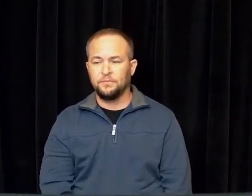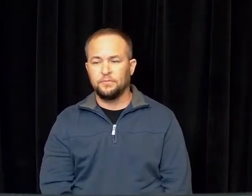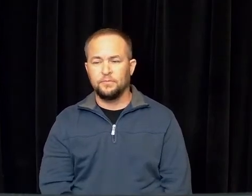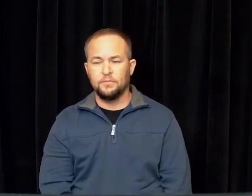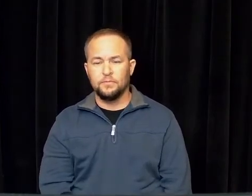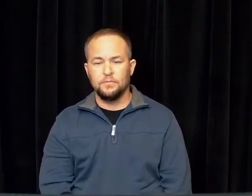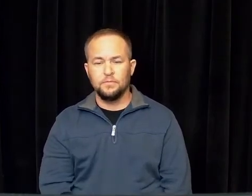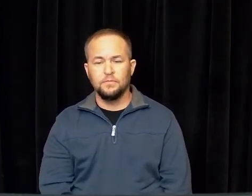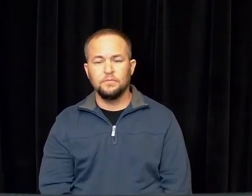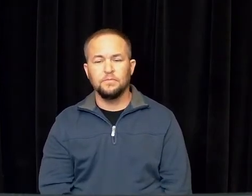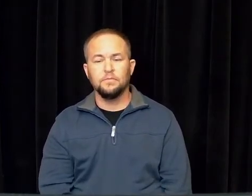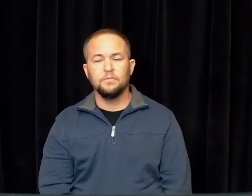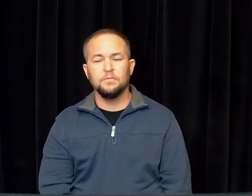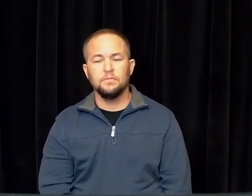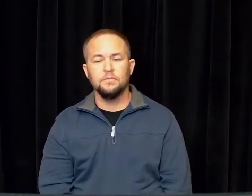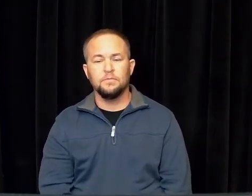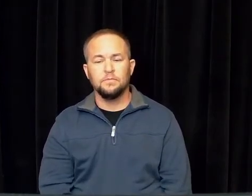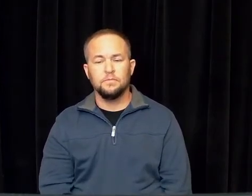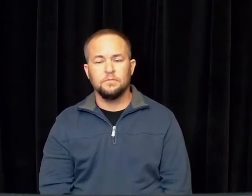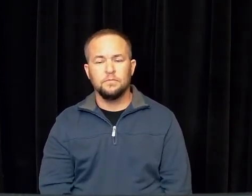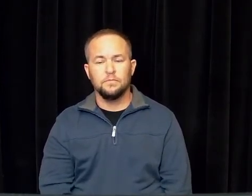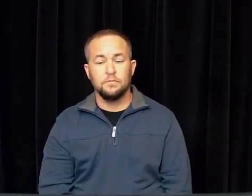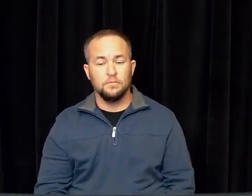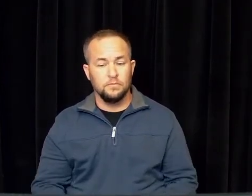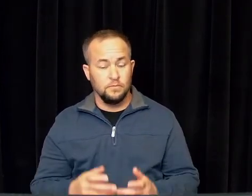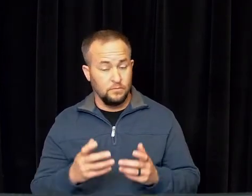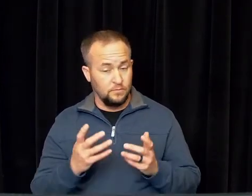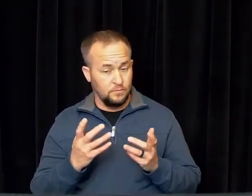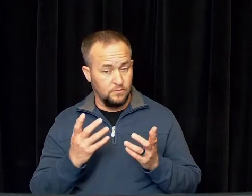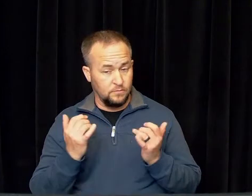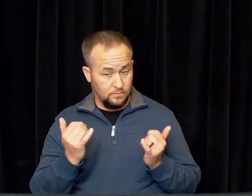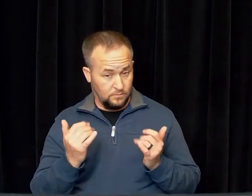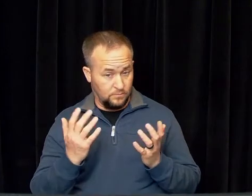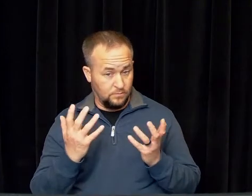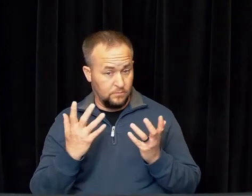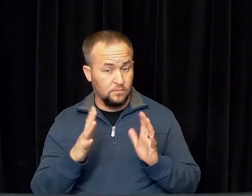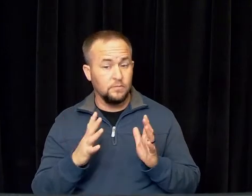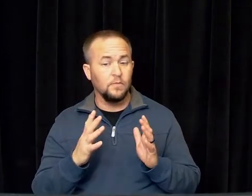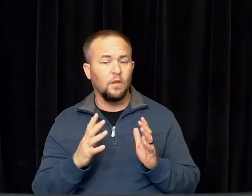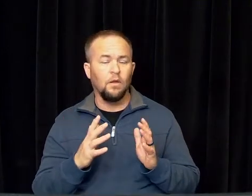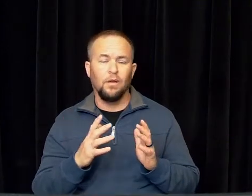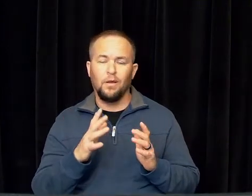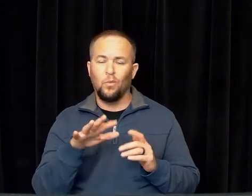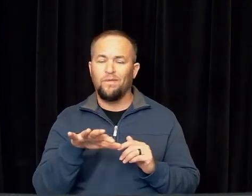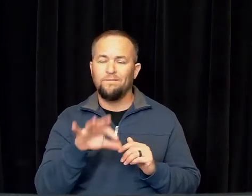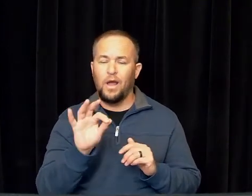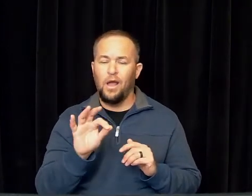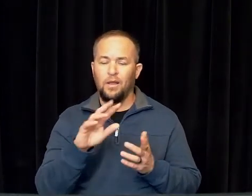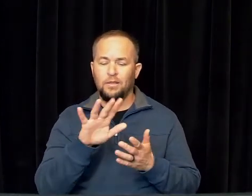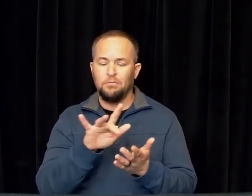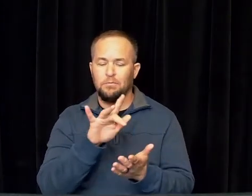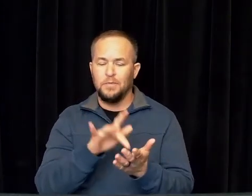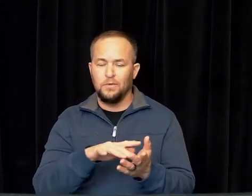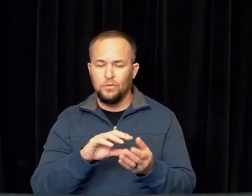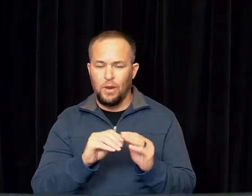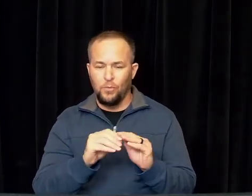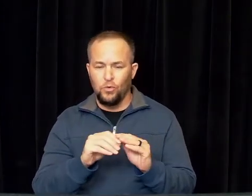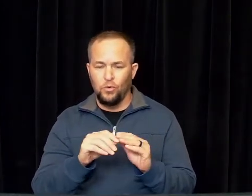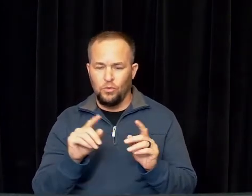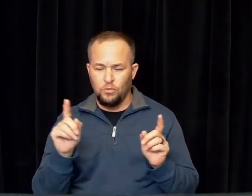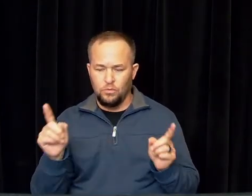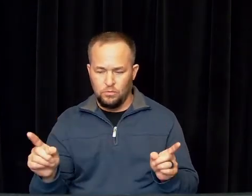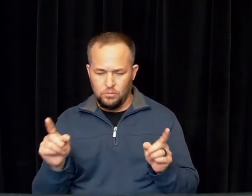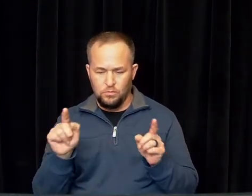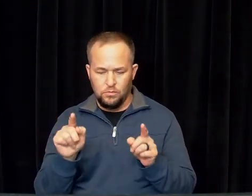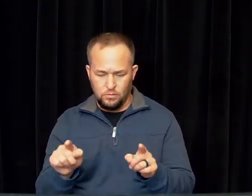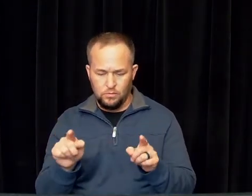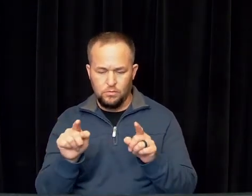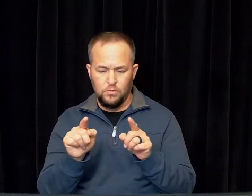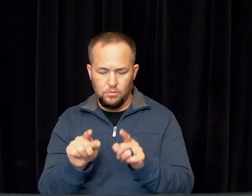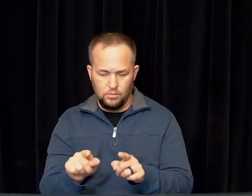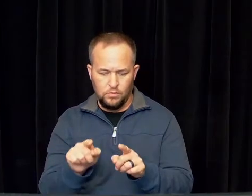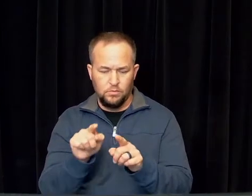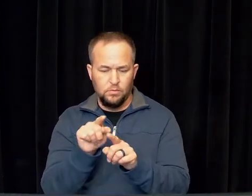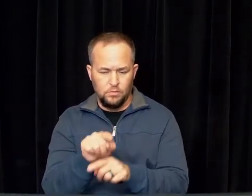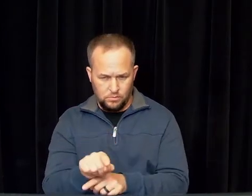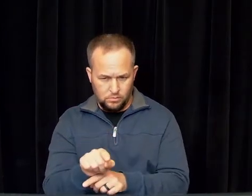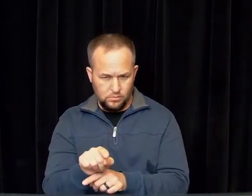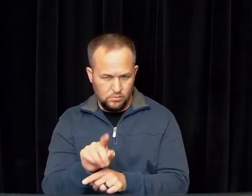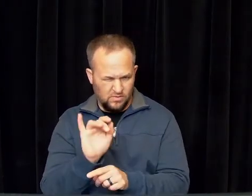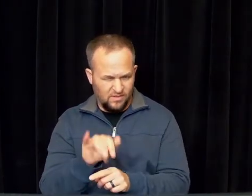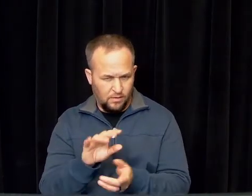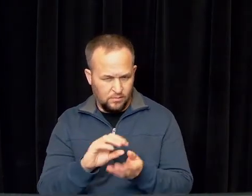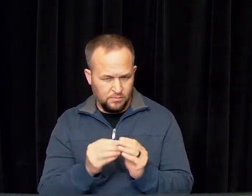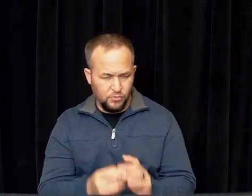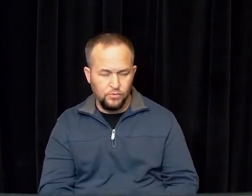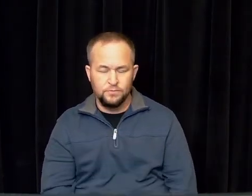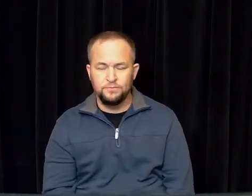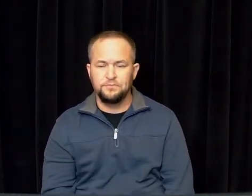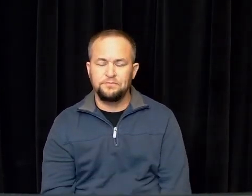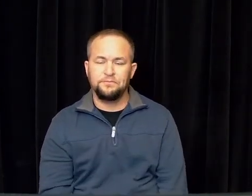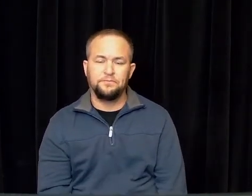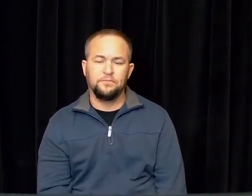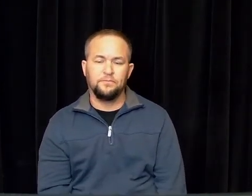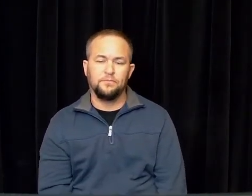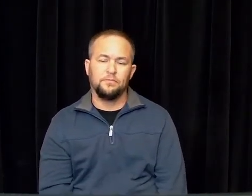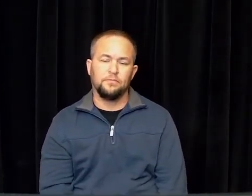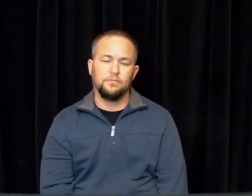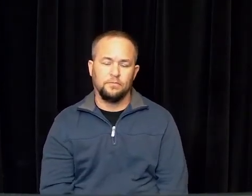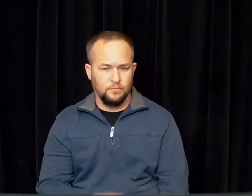And then with that, we are going to kind of just find that middle. So, find the middle.